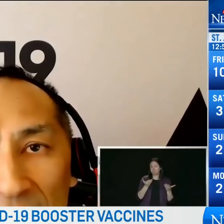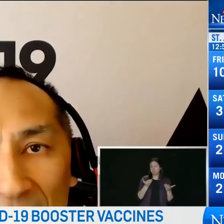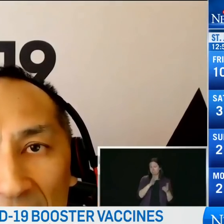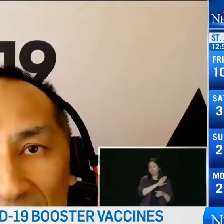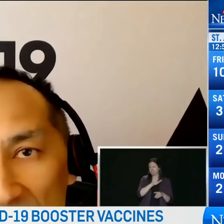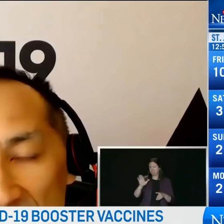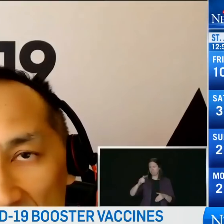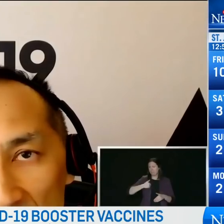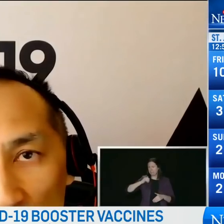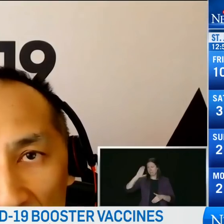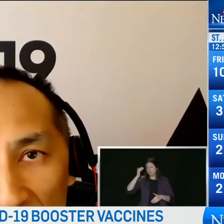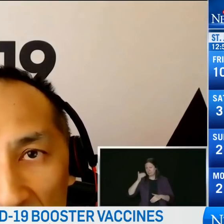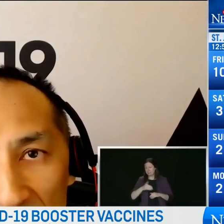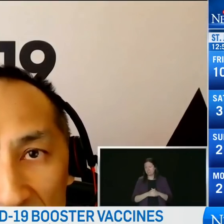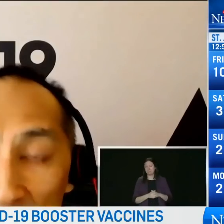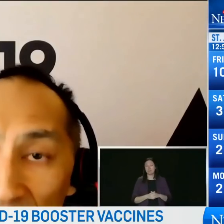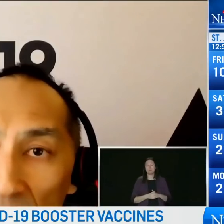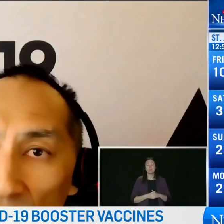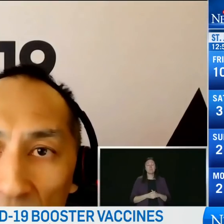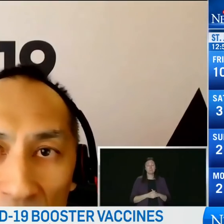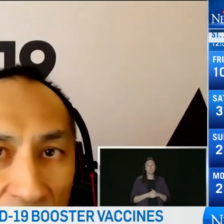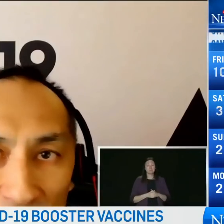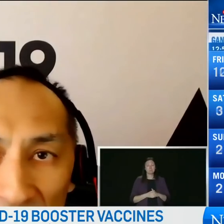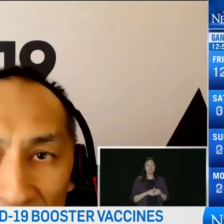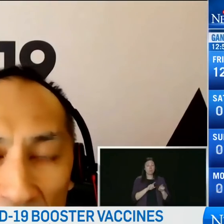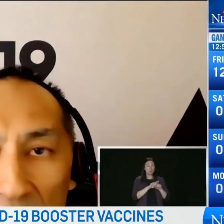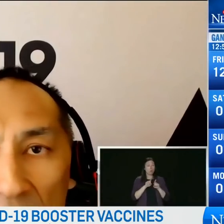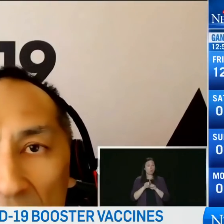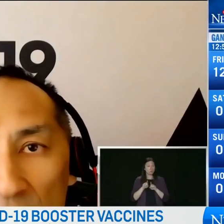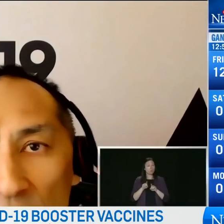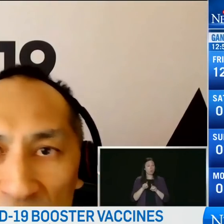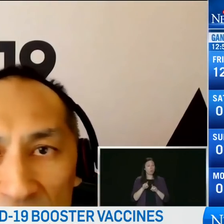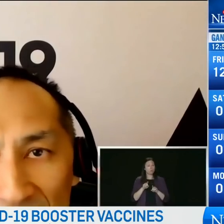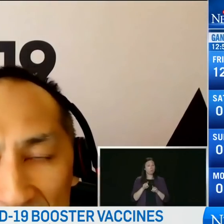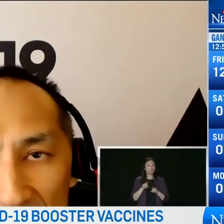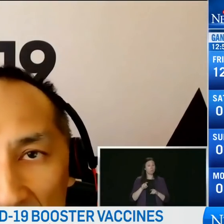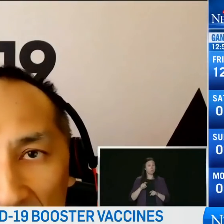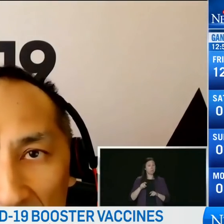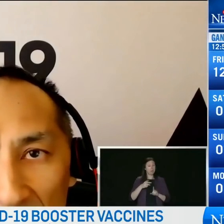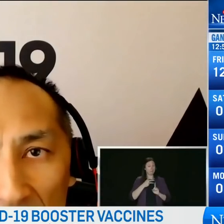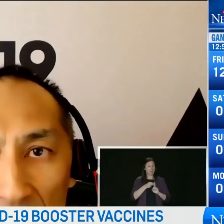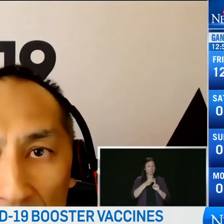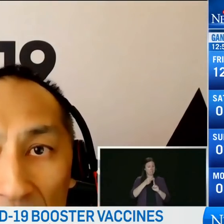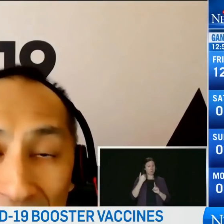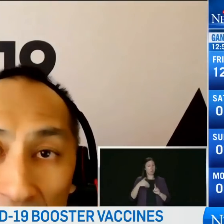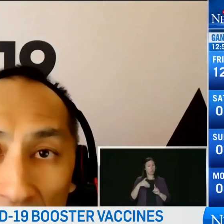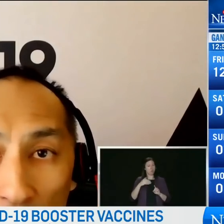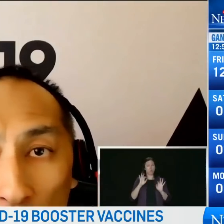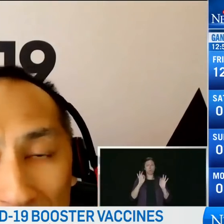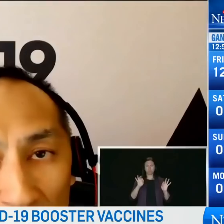DOMINANT VIRUS WHICH IS CIRCULATING IN THIS COUNTRY.